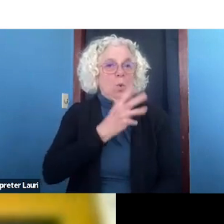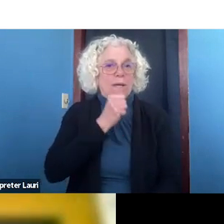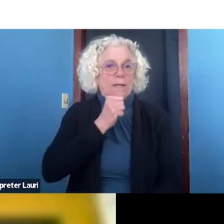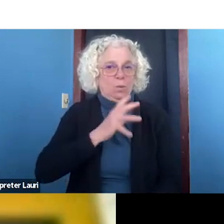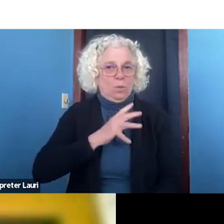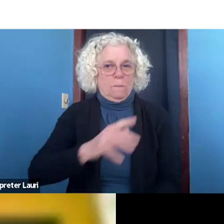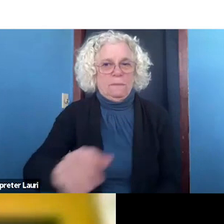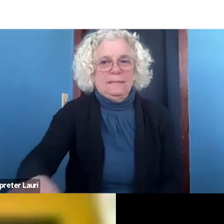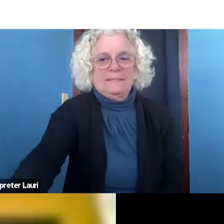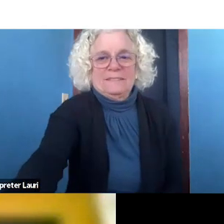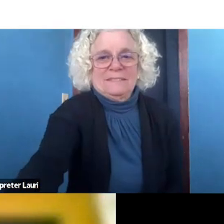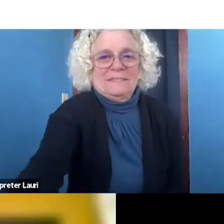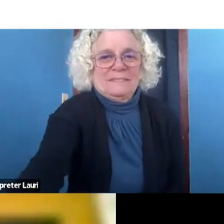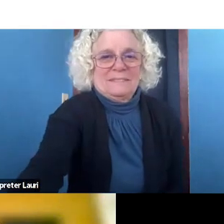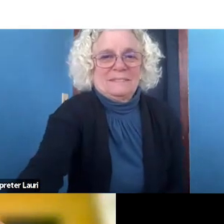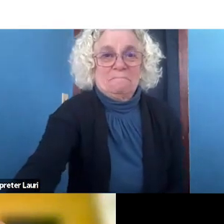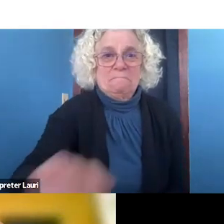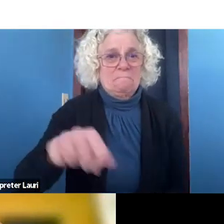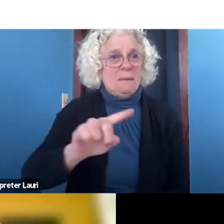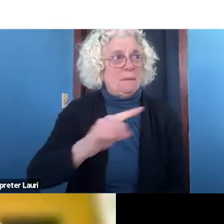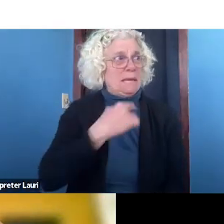might make some people feel uncomfortable or she is a white woman.